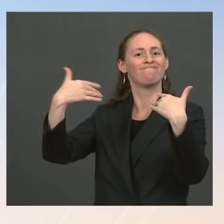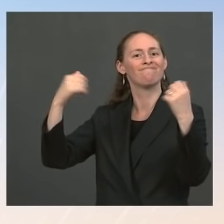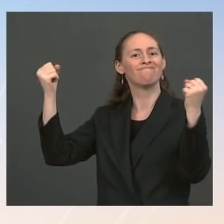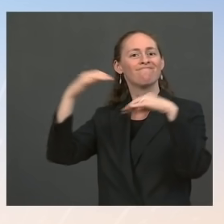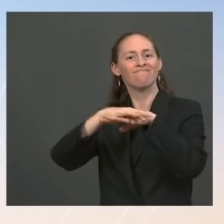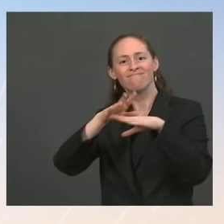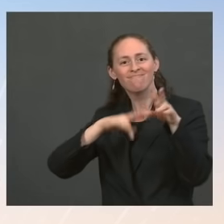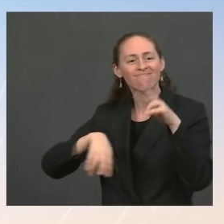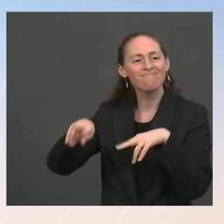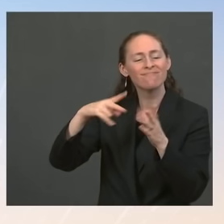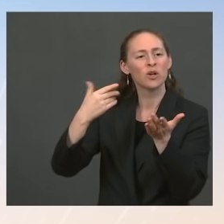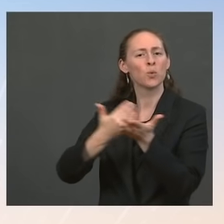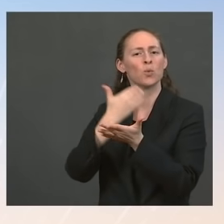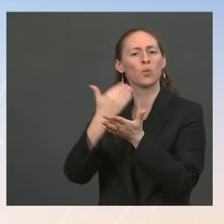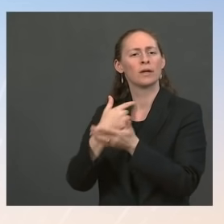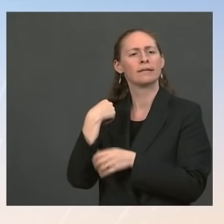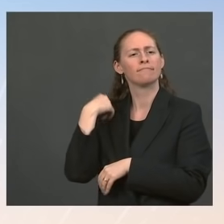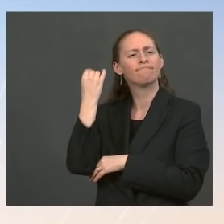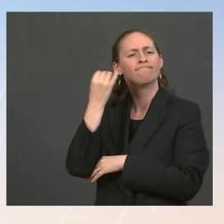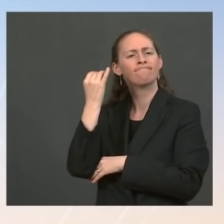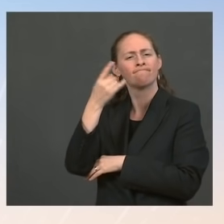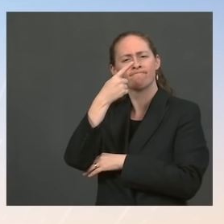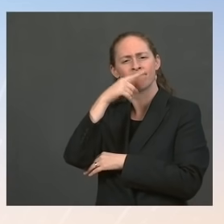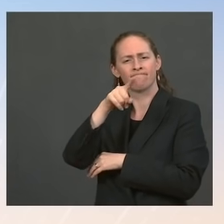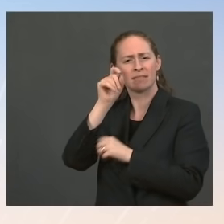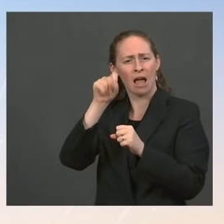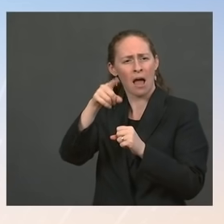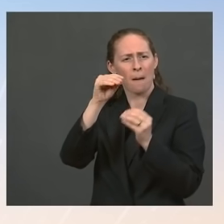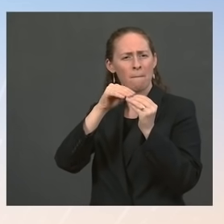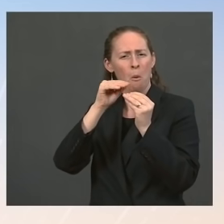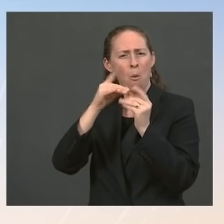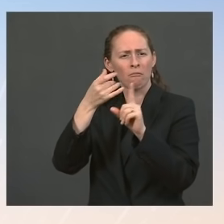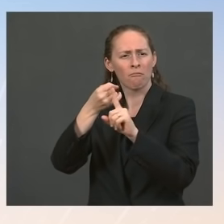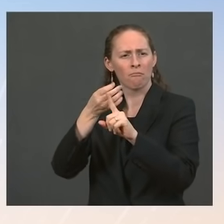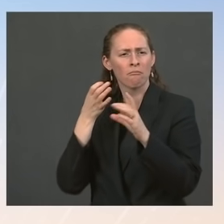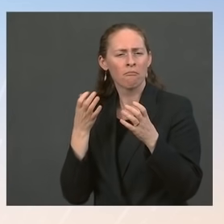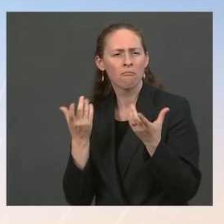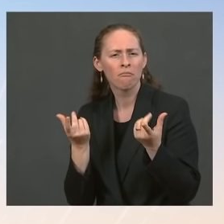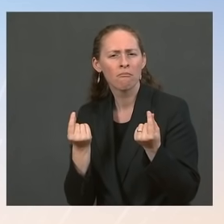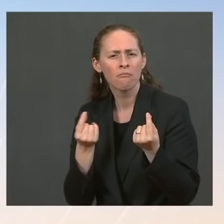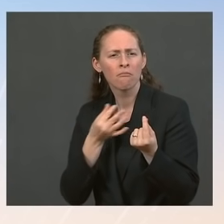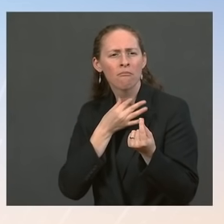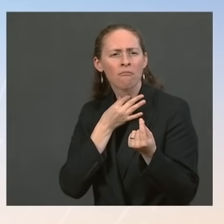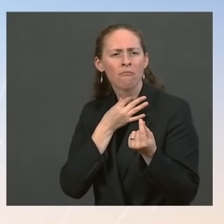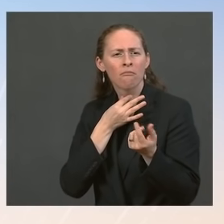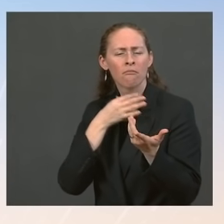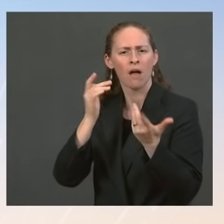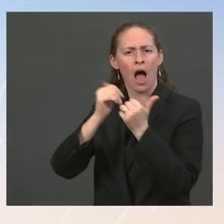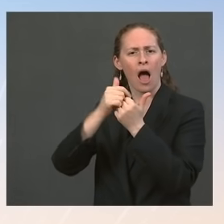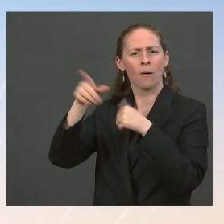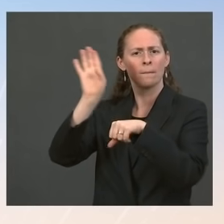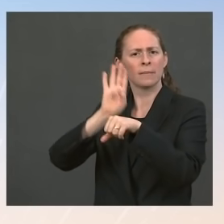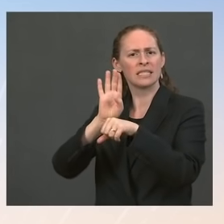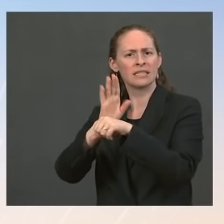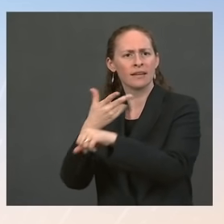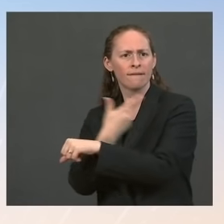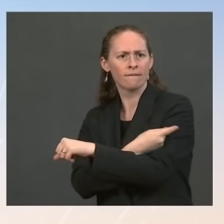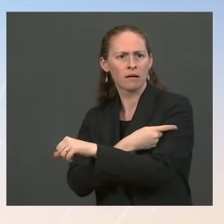The Press: I need some details that you haven't given out: what you want to do for the business vaccination event that you want to do.